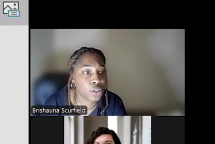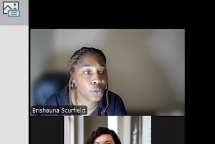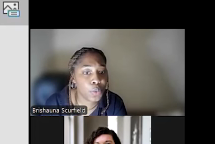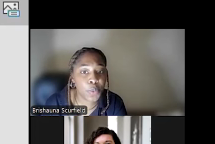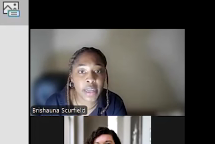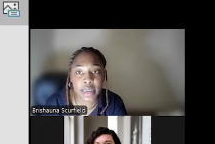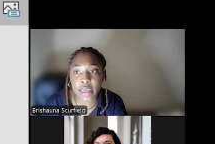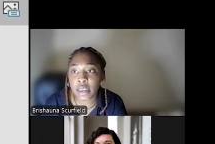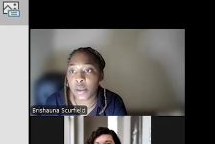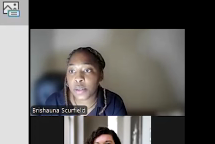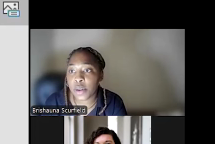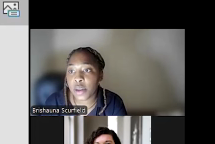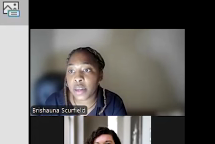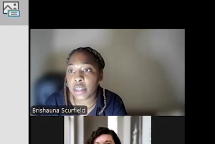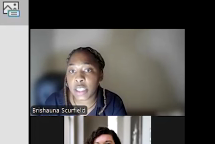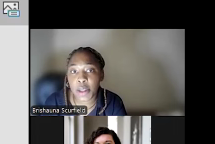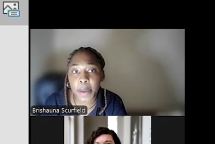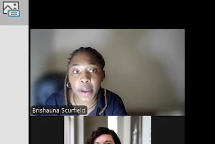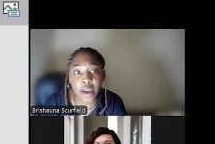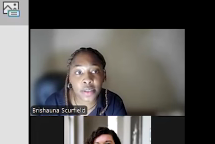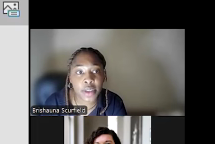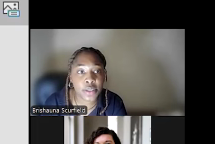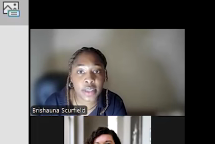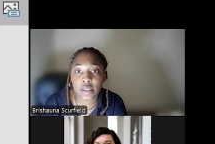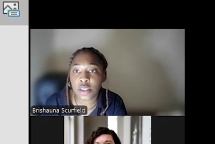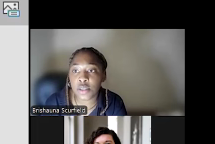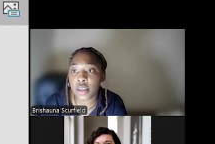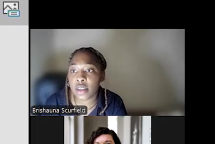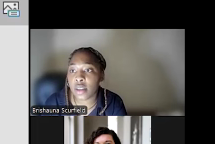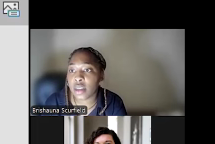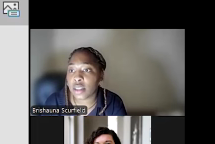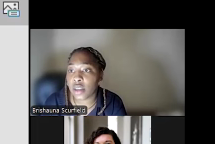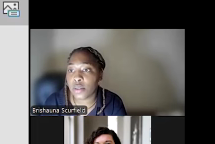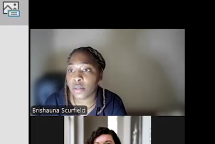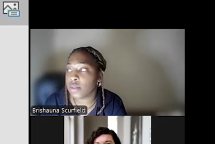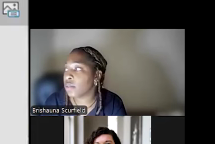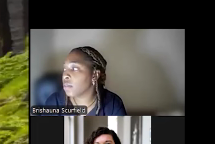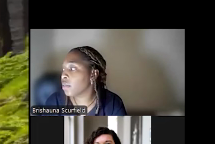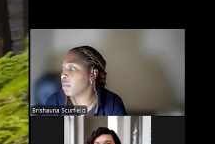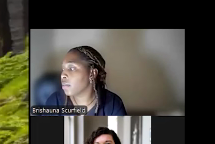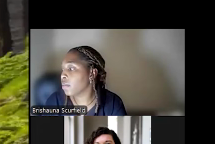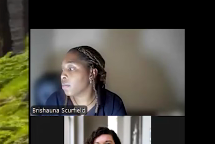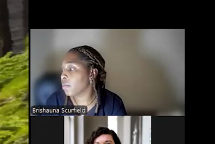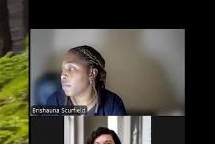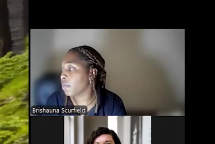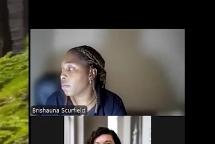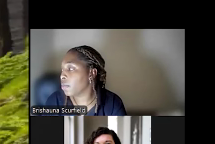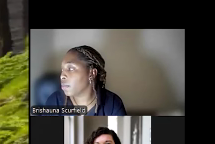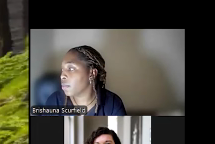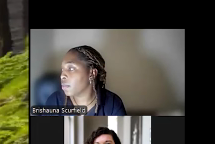to Whitney who's going to go into detail about how you can do this using Excel.